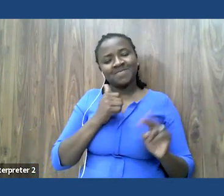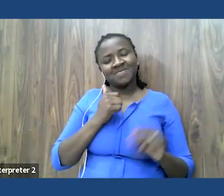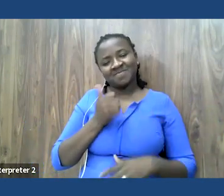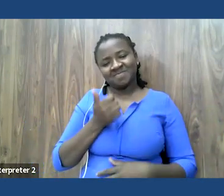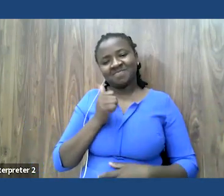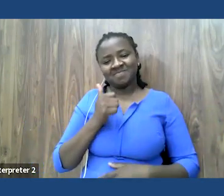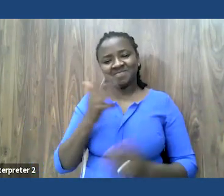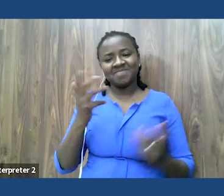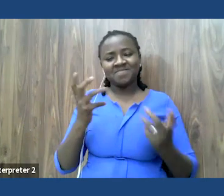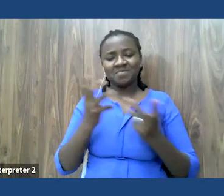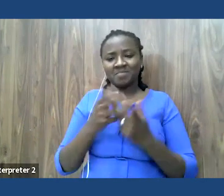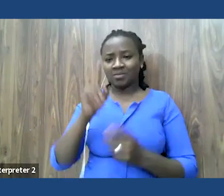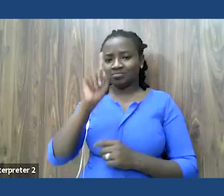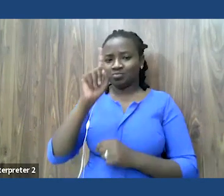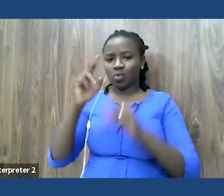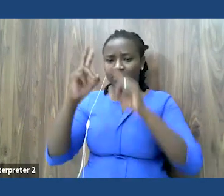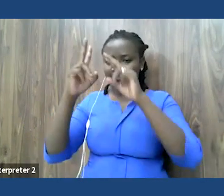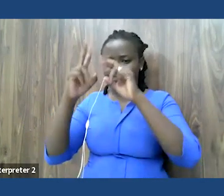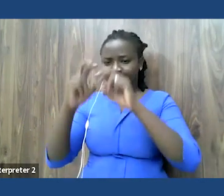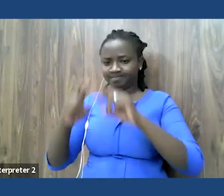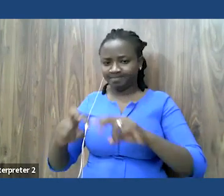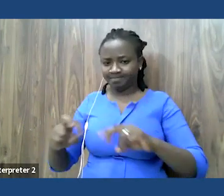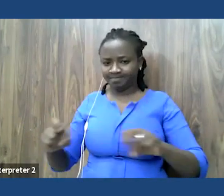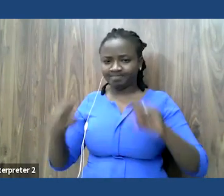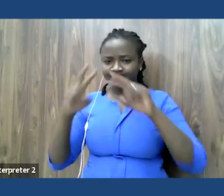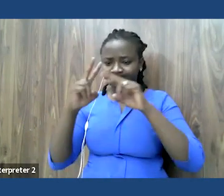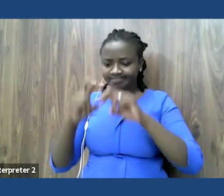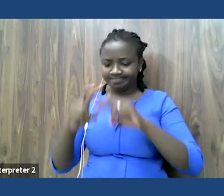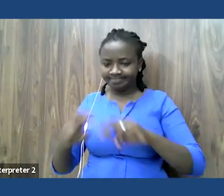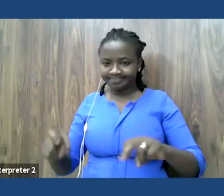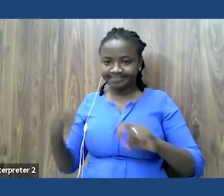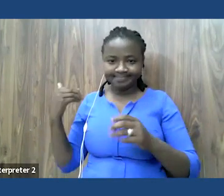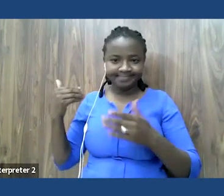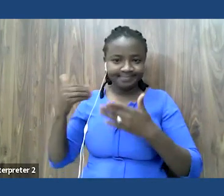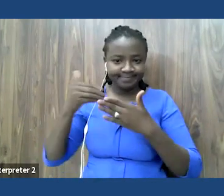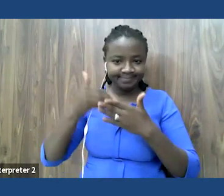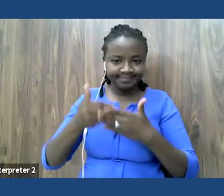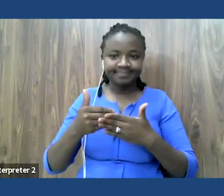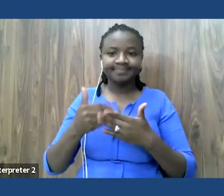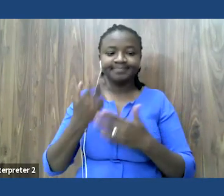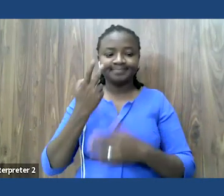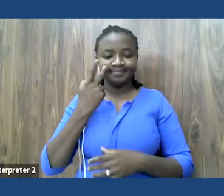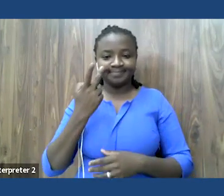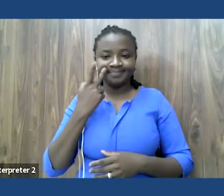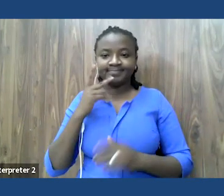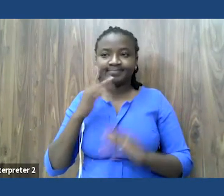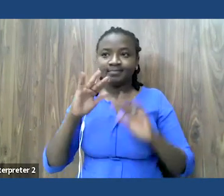that BCG's consumer practice has done around mature consumers, finding similar stereotypes